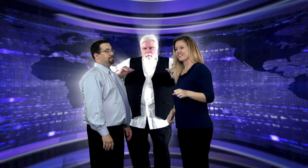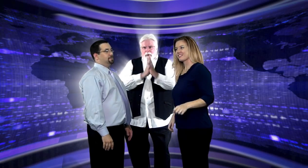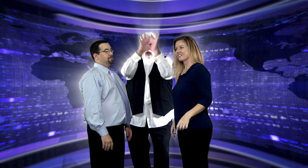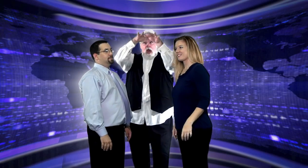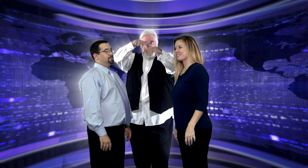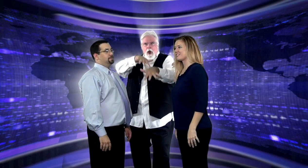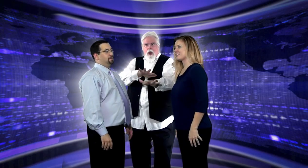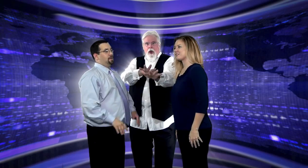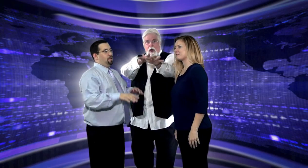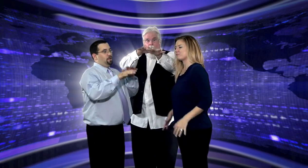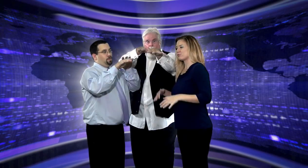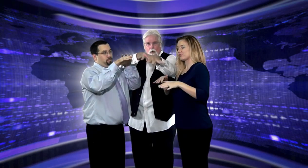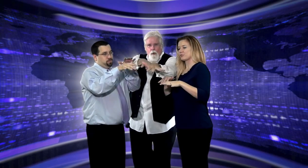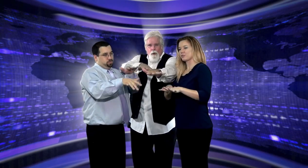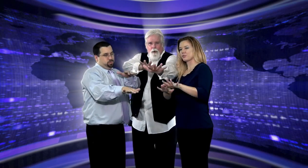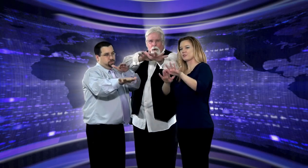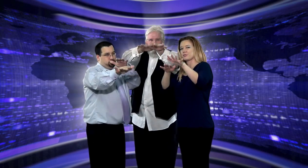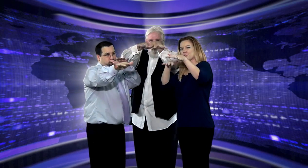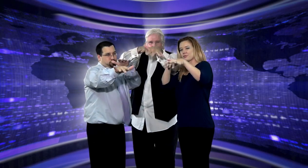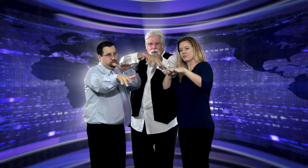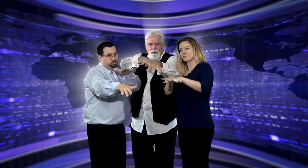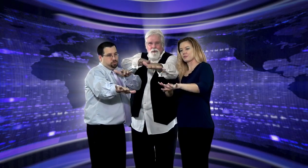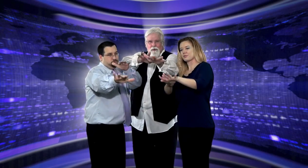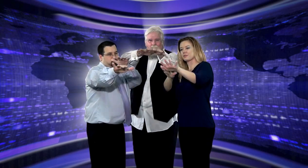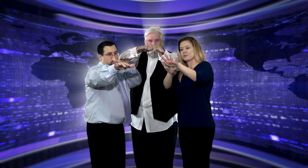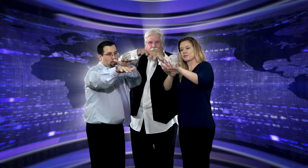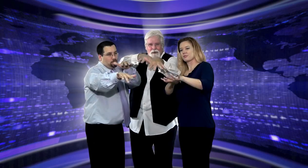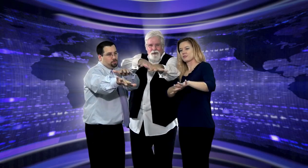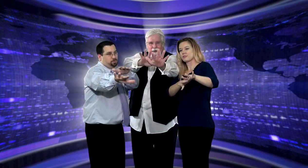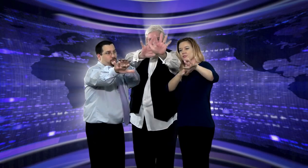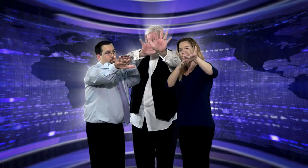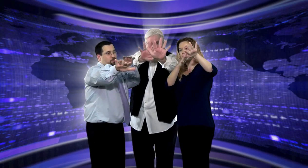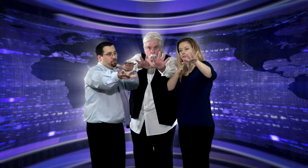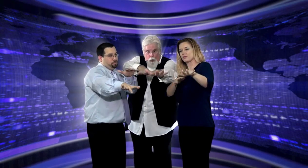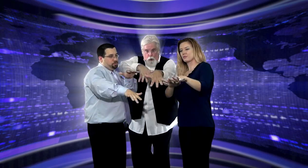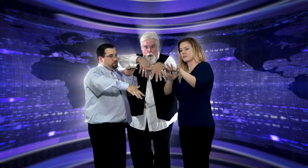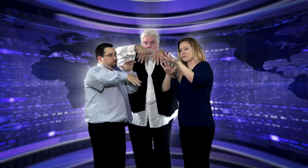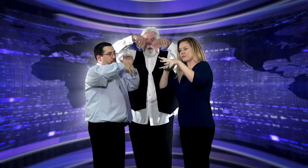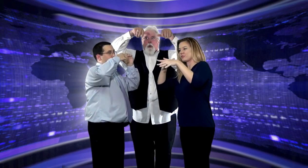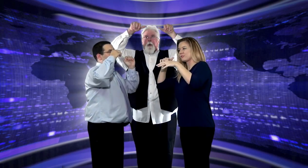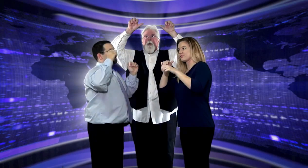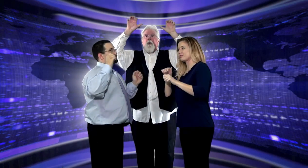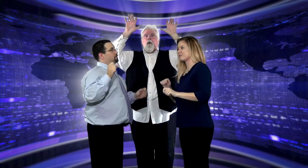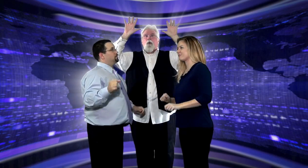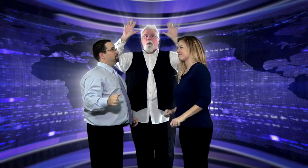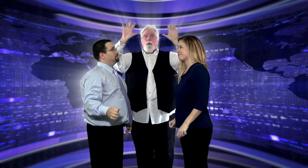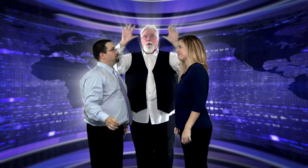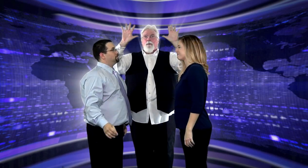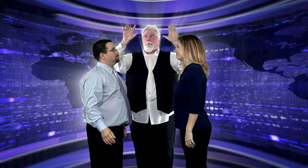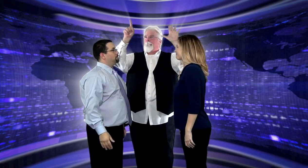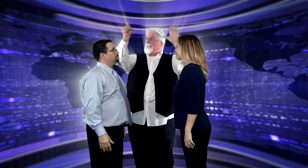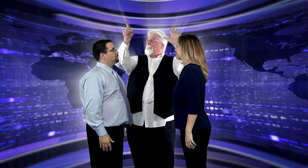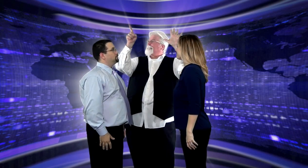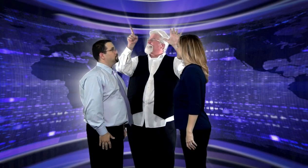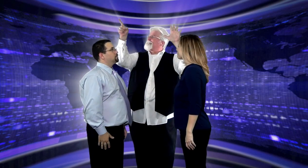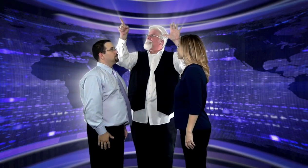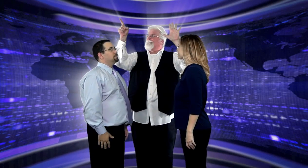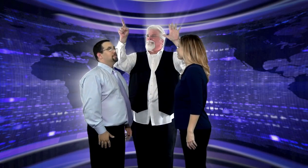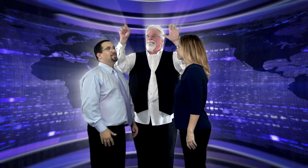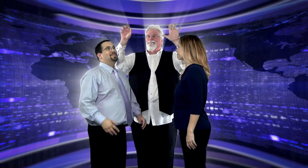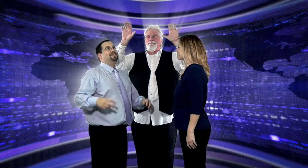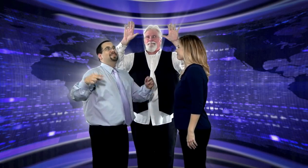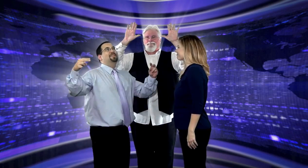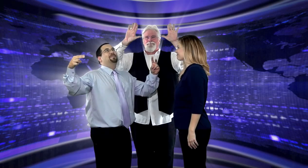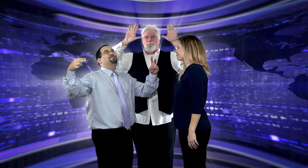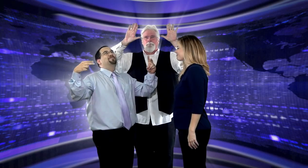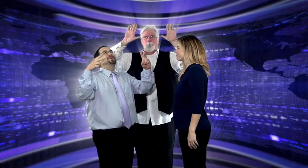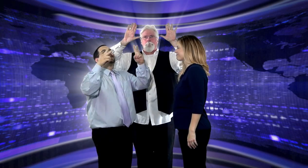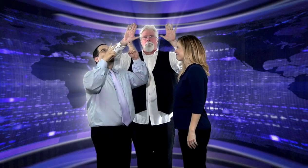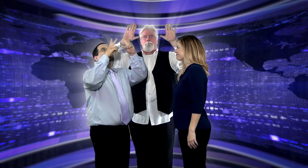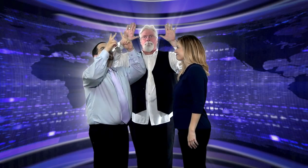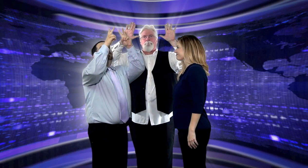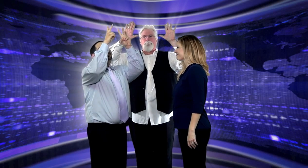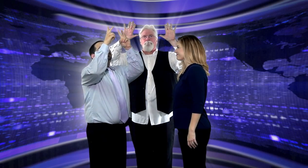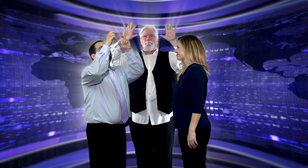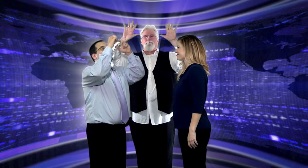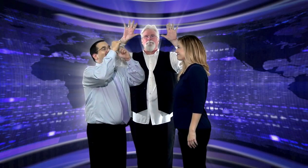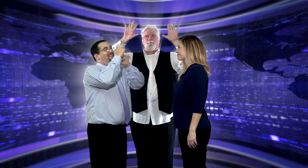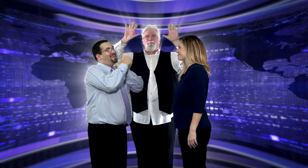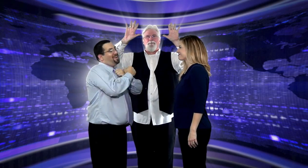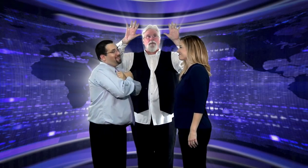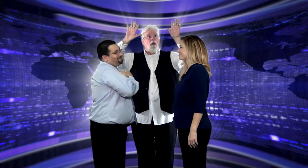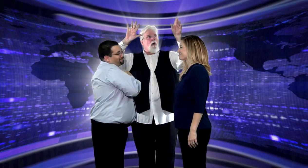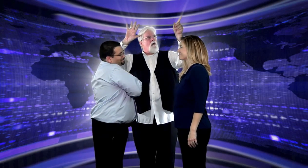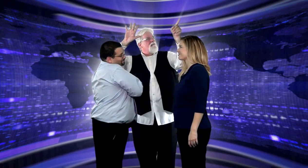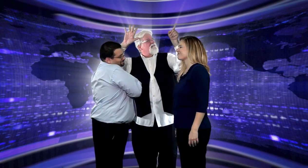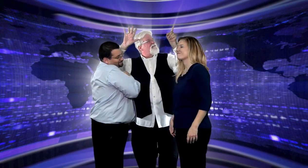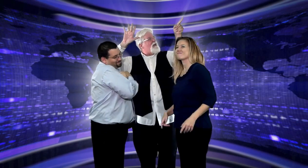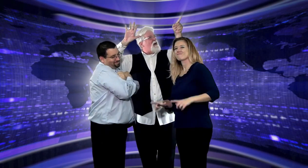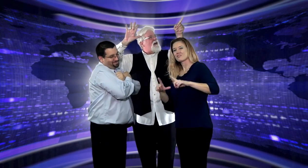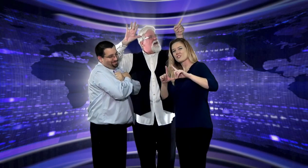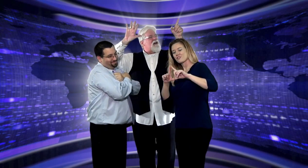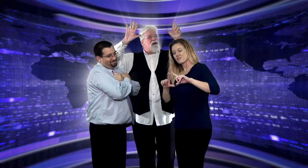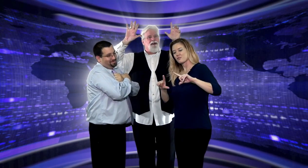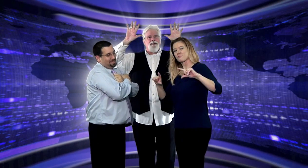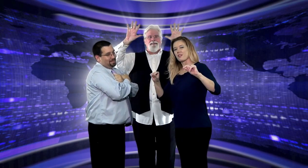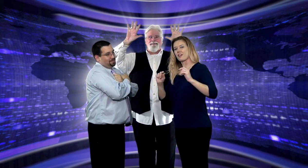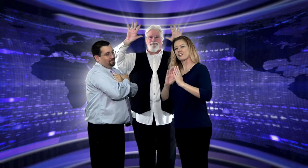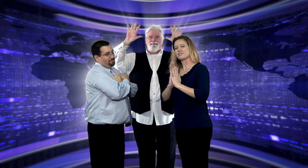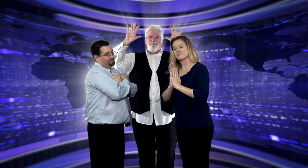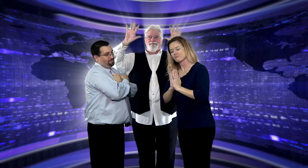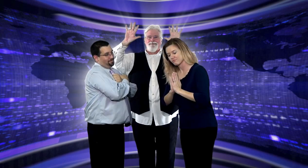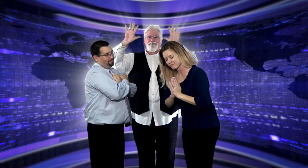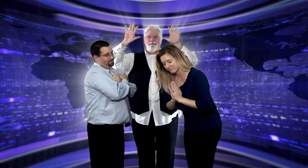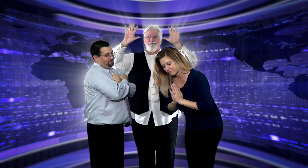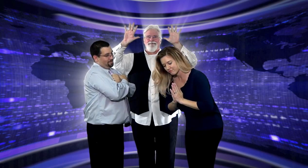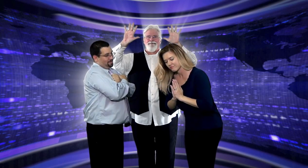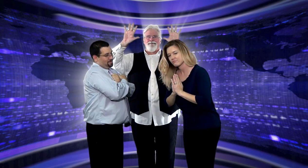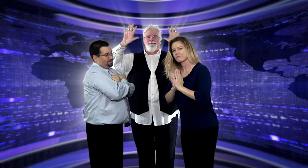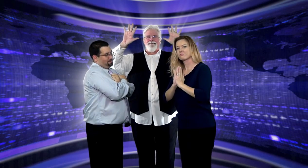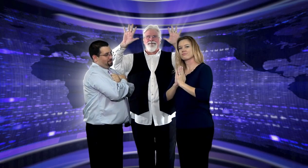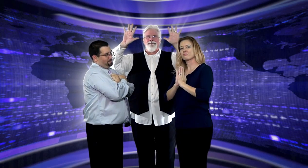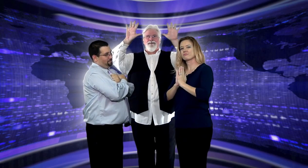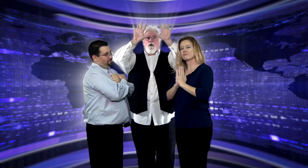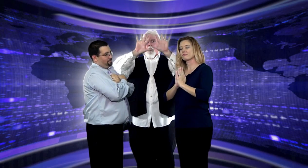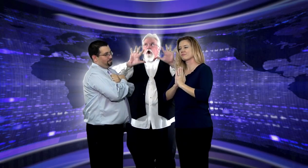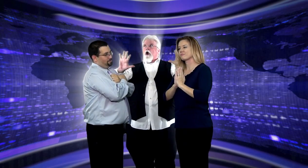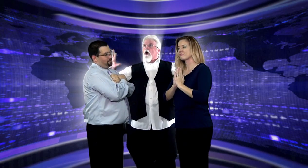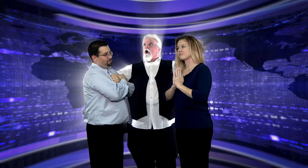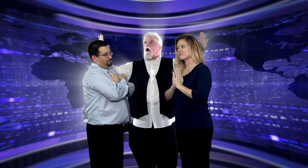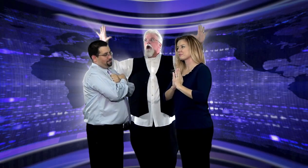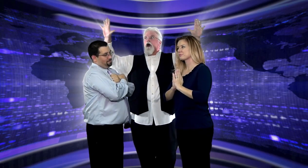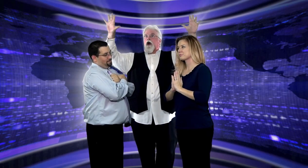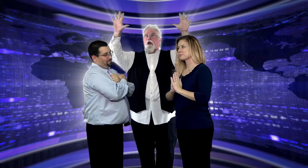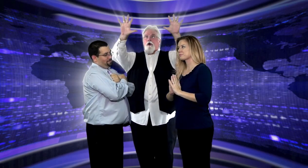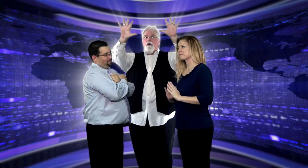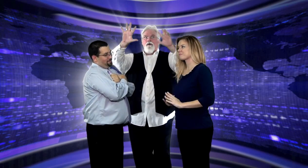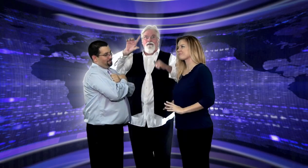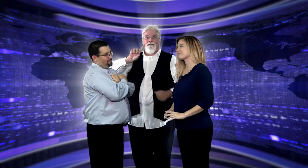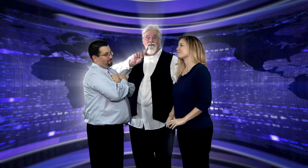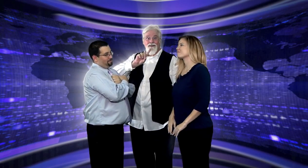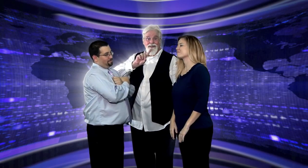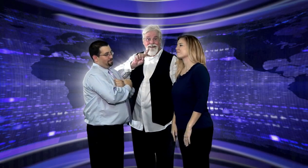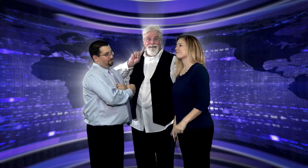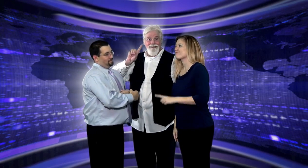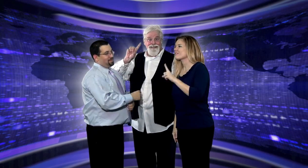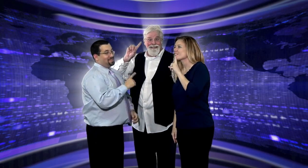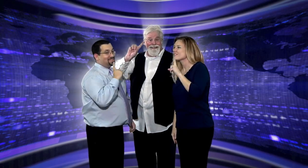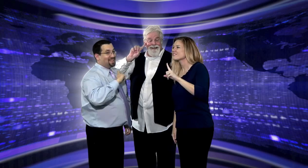Across the vast ocean wide, even Paris (speaking French) to Japan (speaking Japanese), everywhere